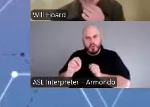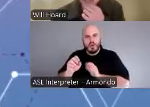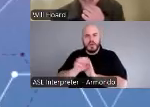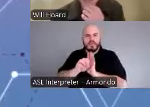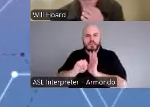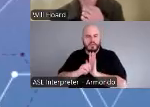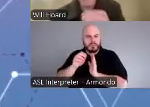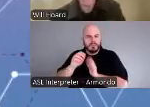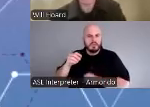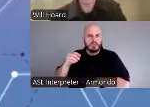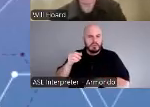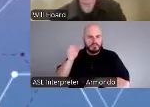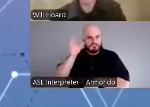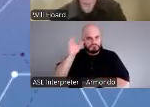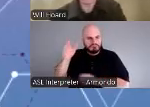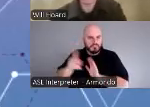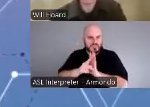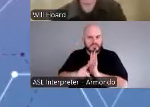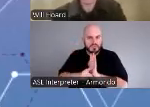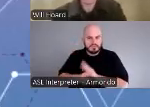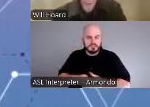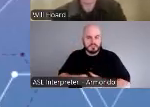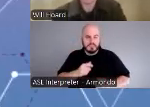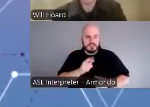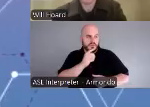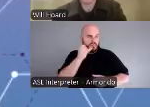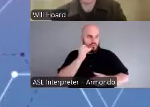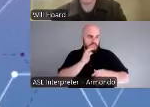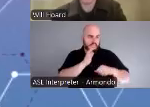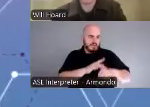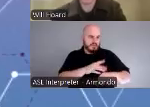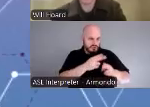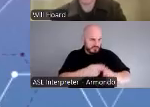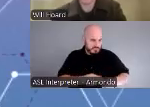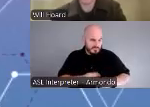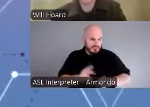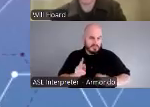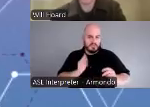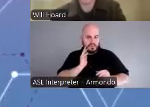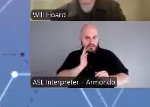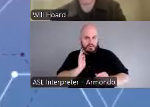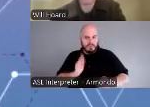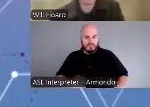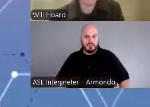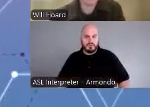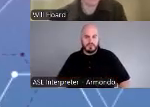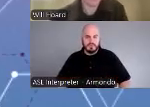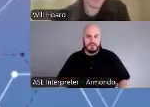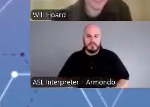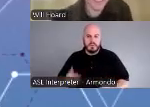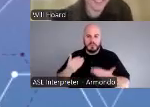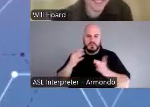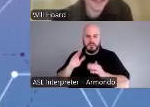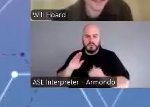And I don't know if you want to run through what those are real quick so people that-- maybe there's other people that don't know what Belmont principles are.